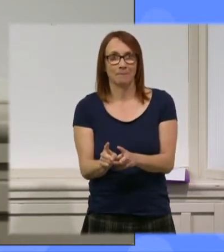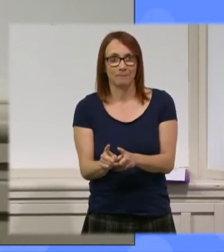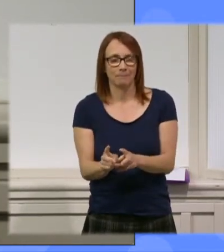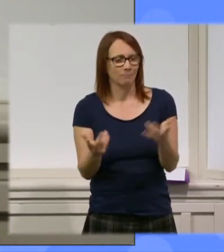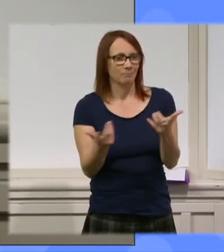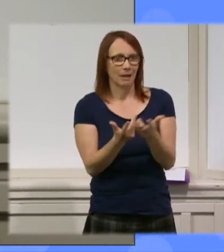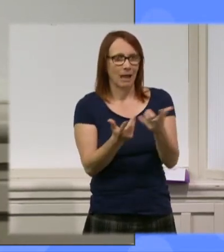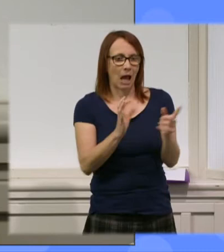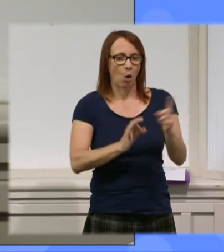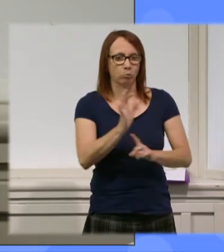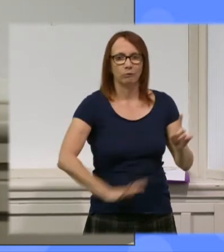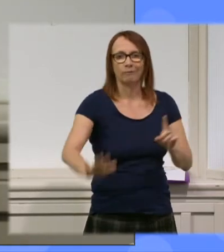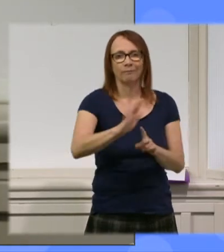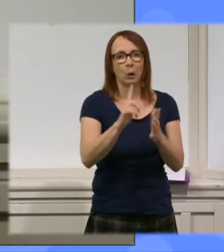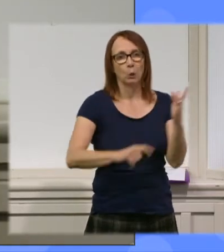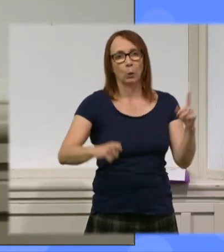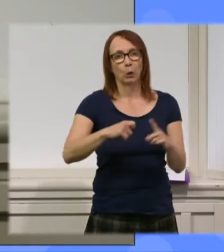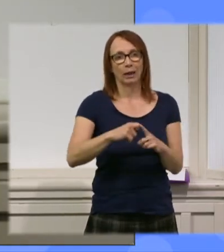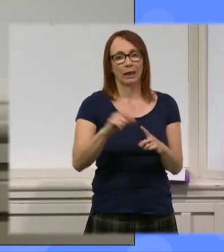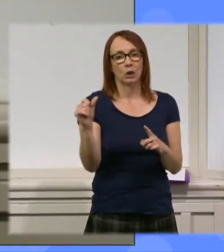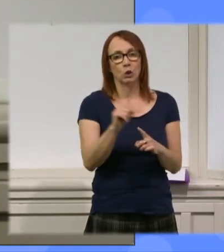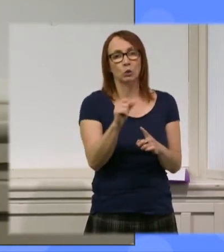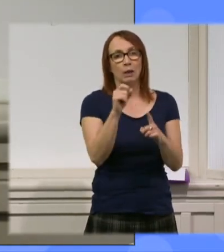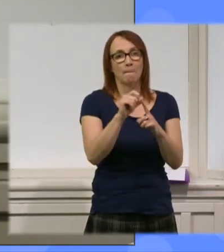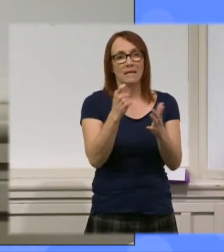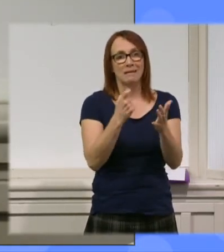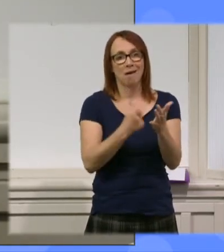universally in the UK is to implement proportional representation uk-wide